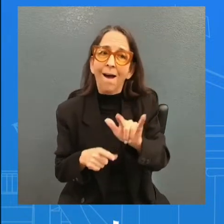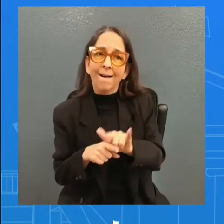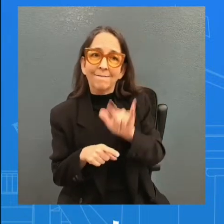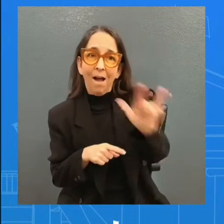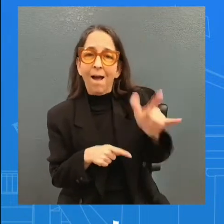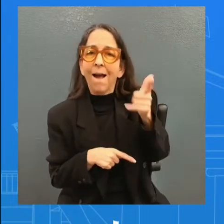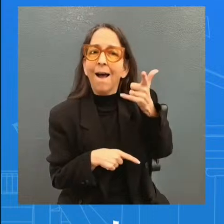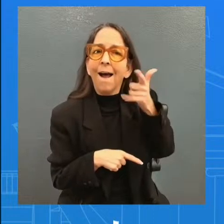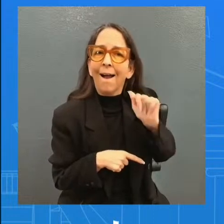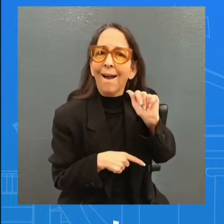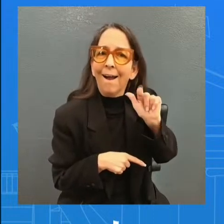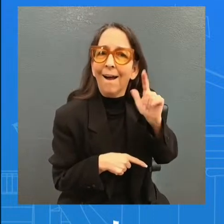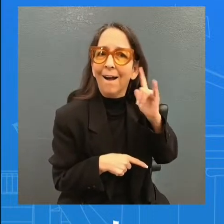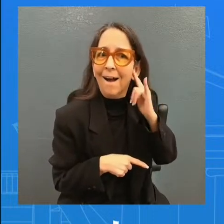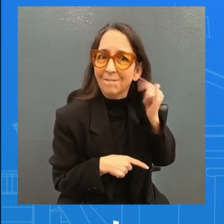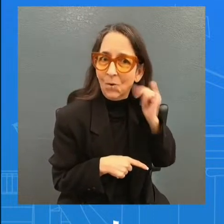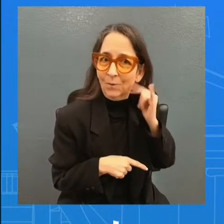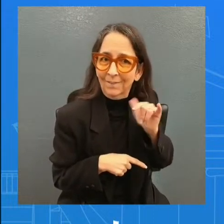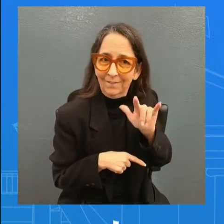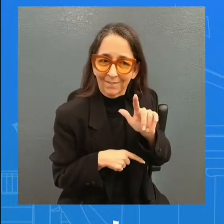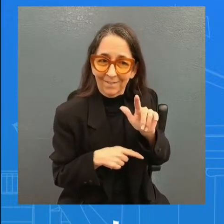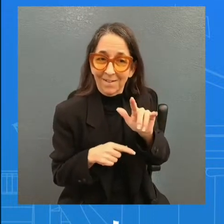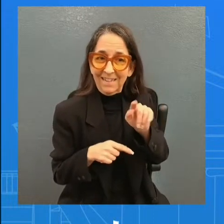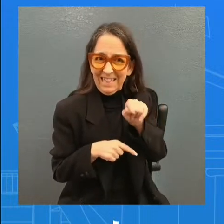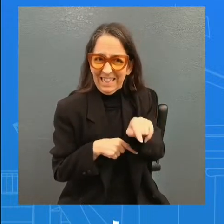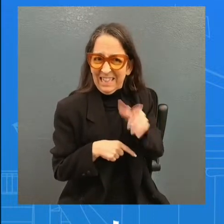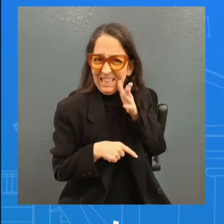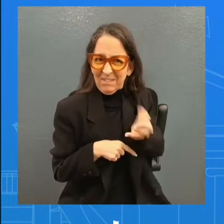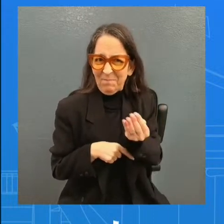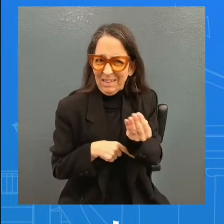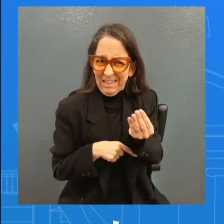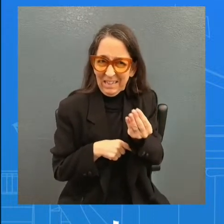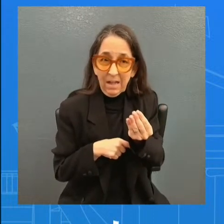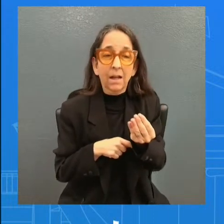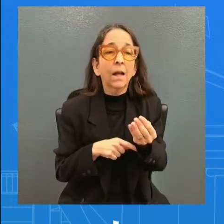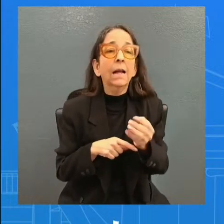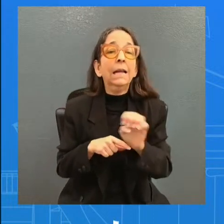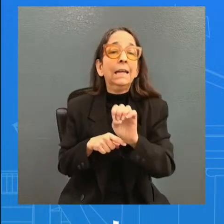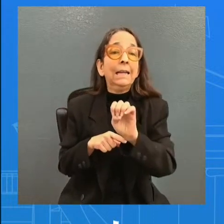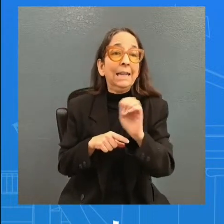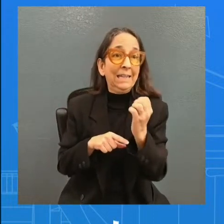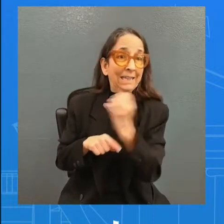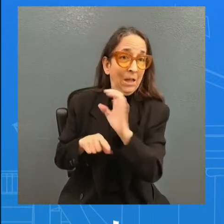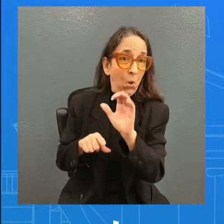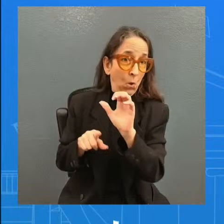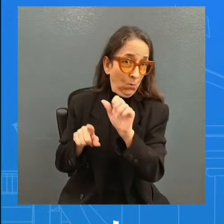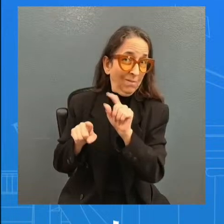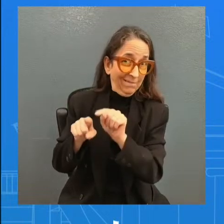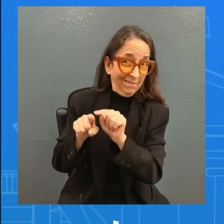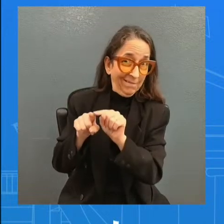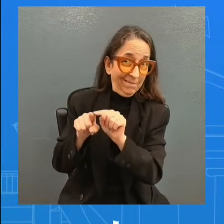to Eastern Coachella Valley, California, on Tuesday. On Thursday, the president and the first lady will attend the state funeral